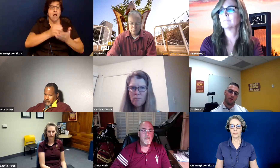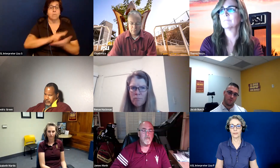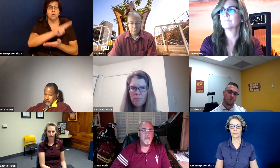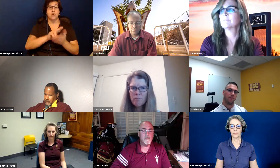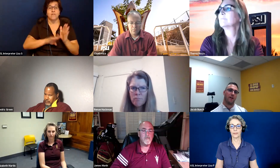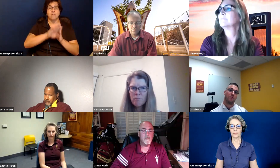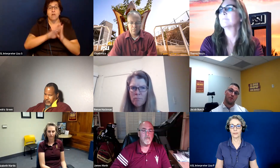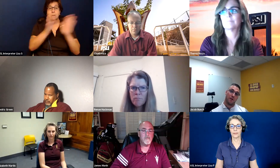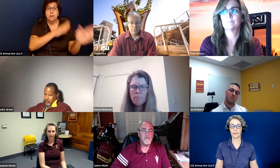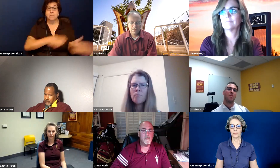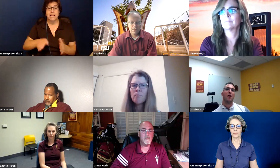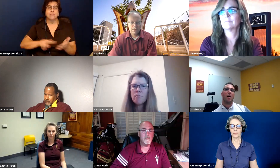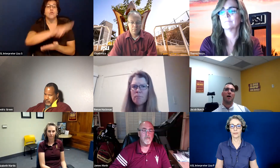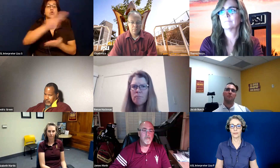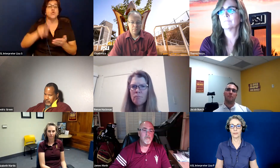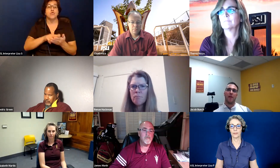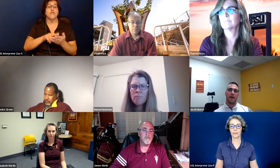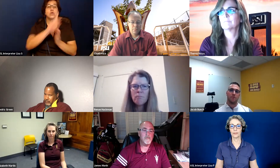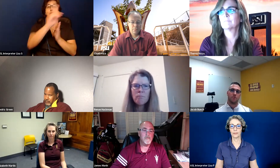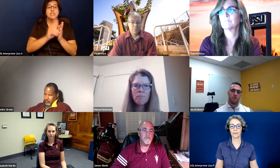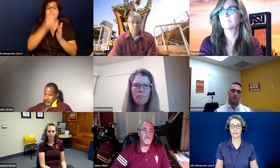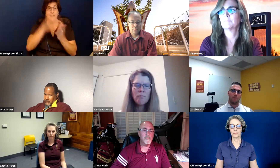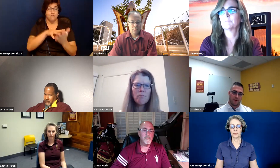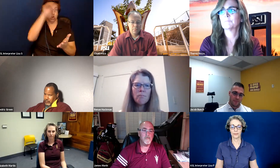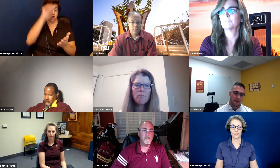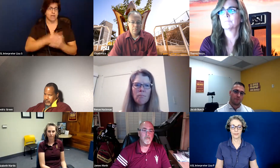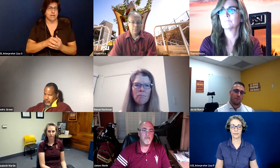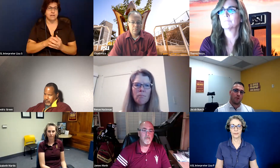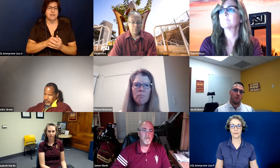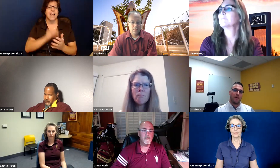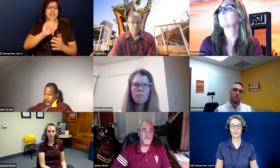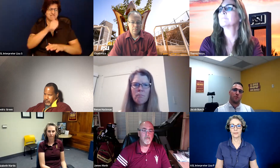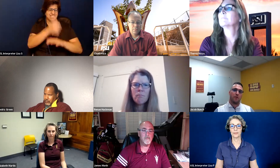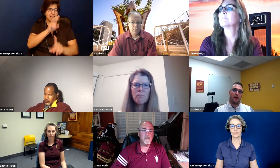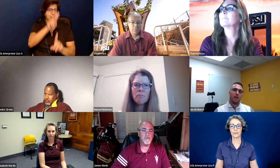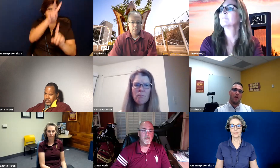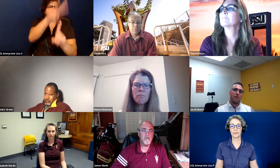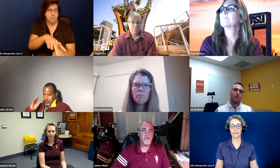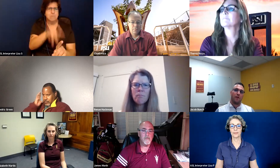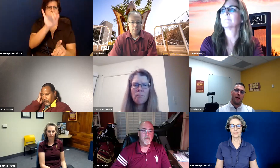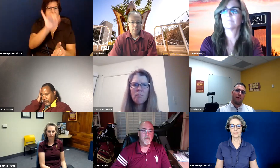for universal design for learning, and to implement that framework to make sure that there is